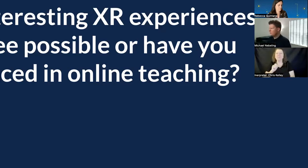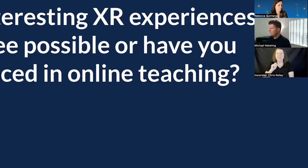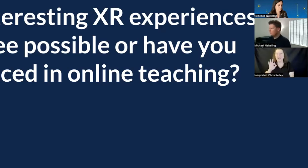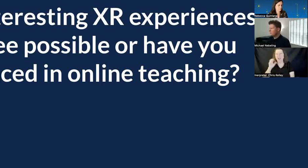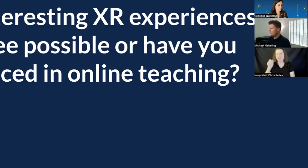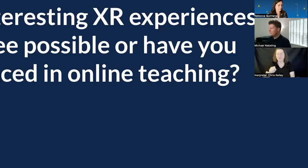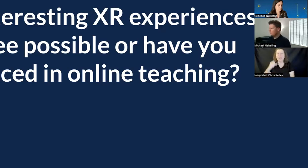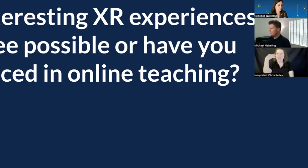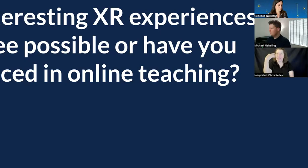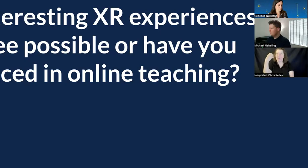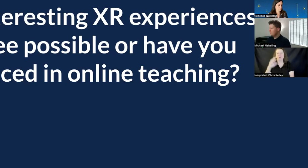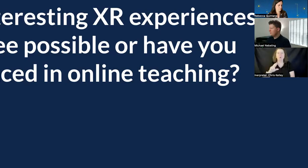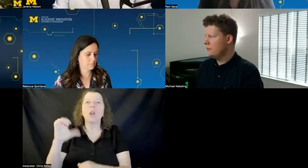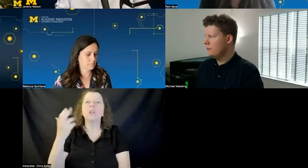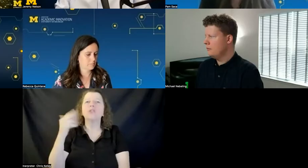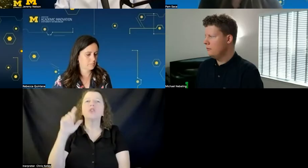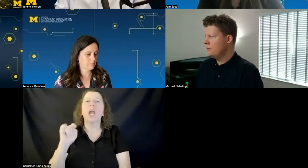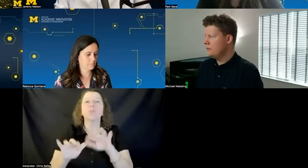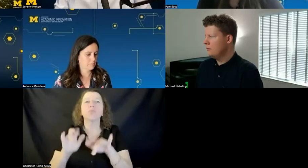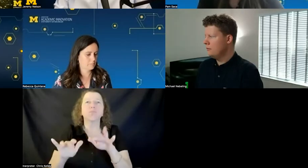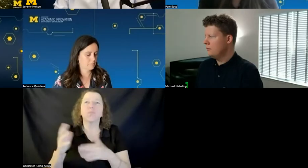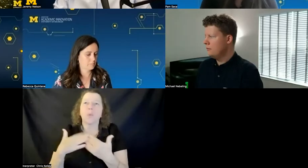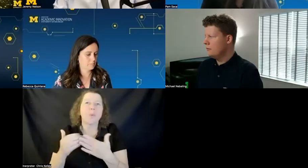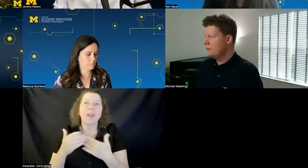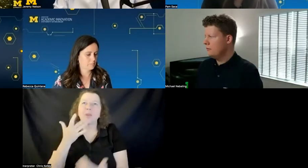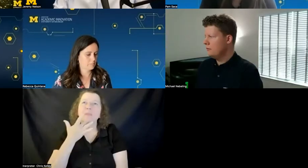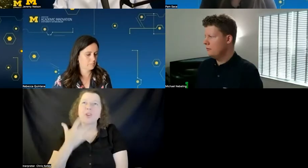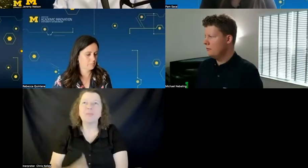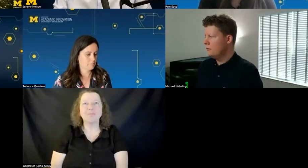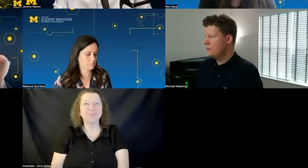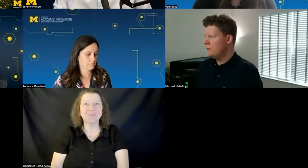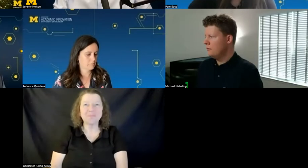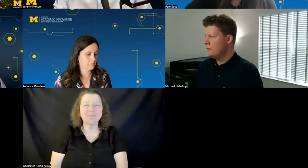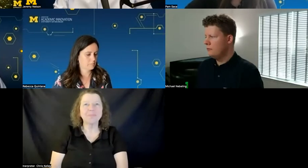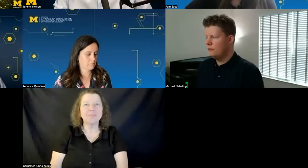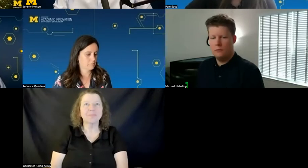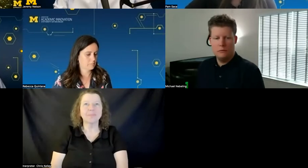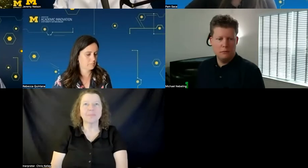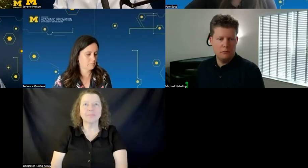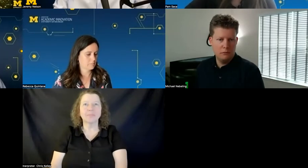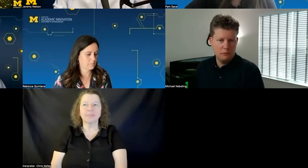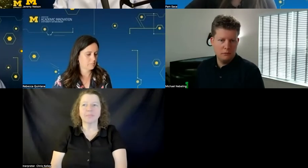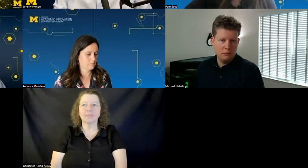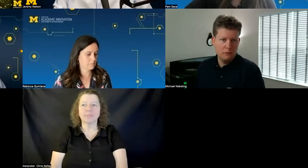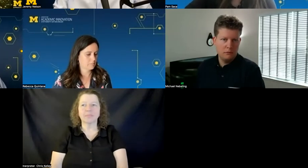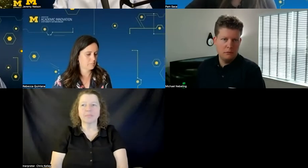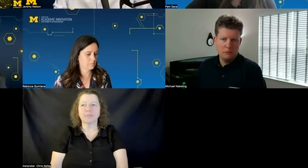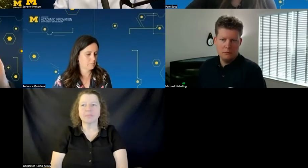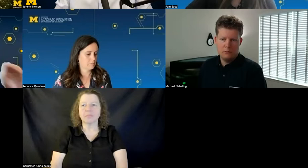your answers in the chat i will stop share so we can see everybody but anybody have any interesting